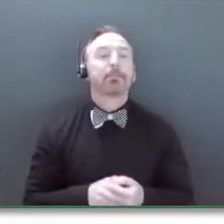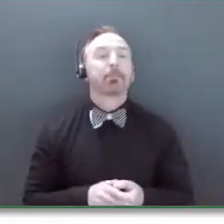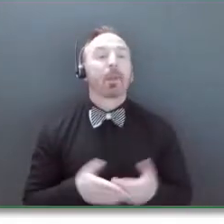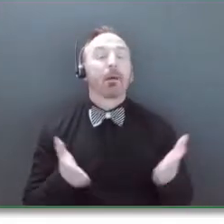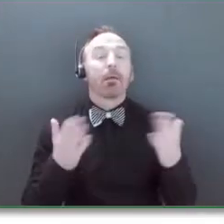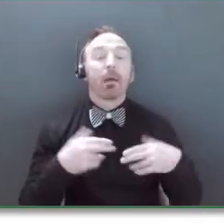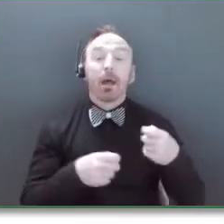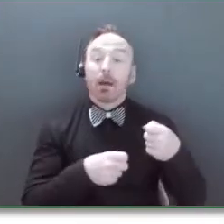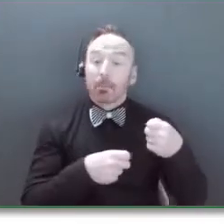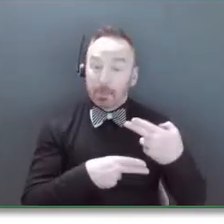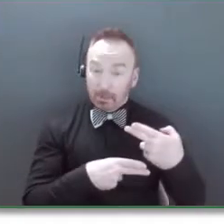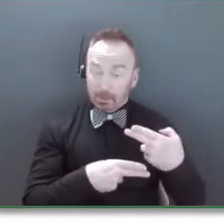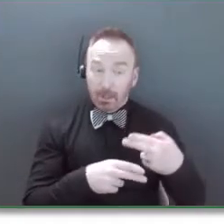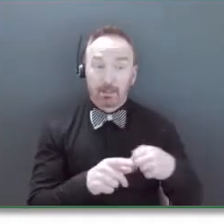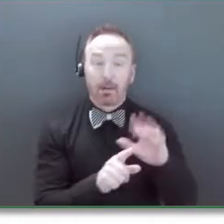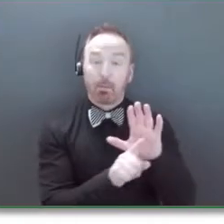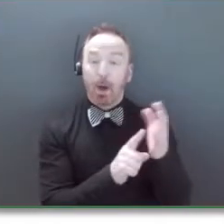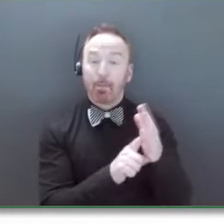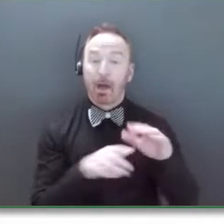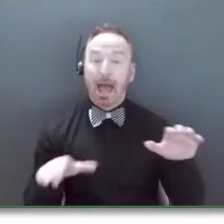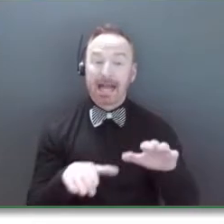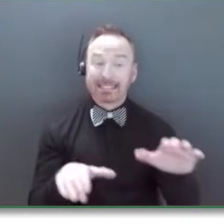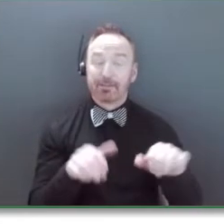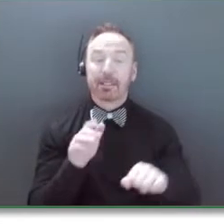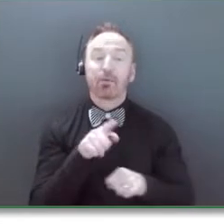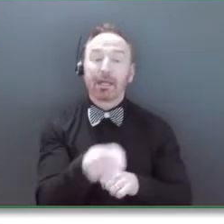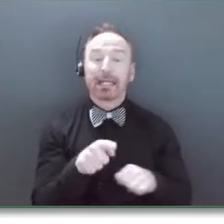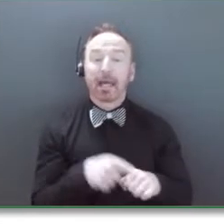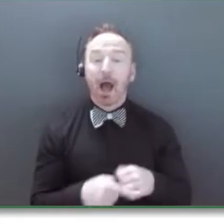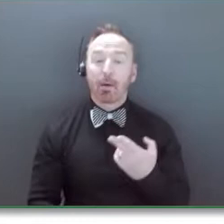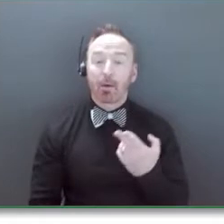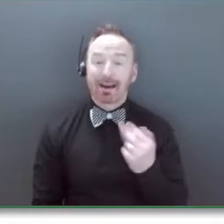popular activity are interpretive hikes where we invite park rangers to come